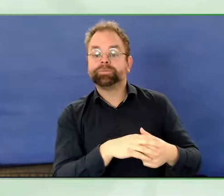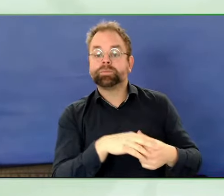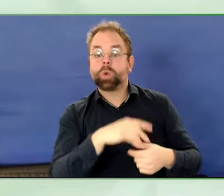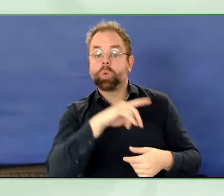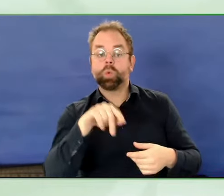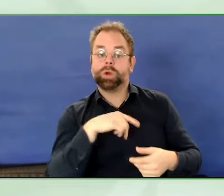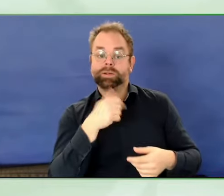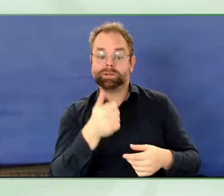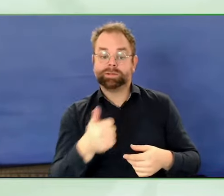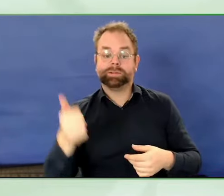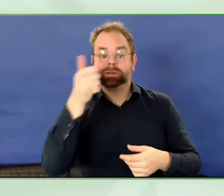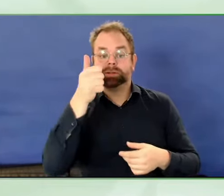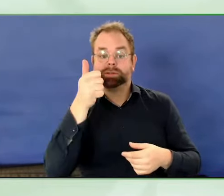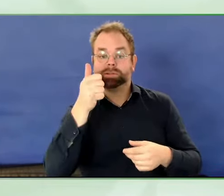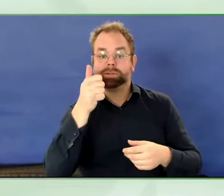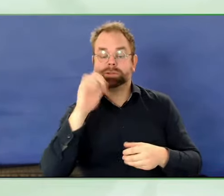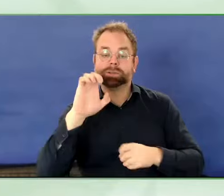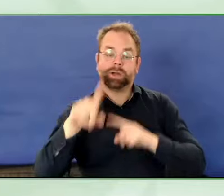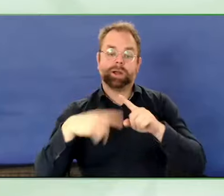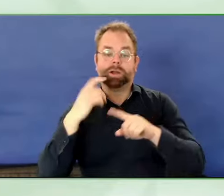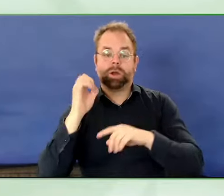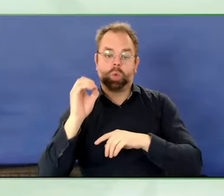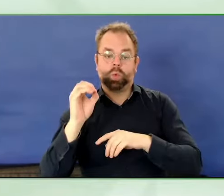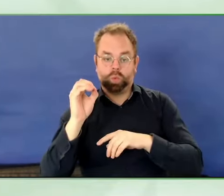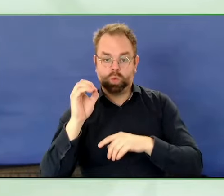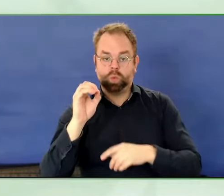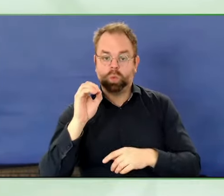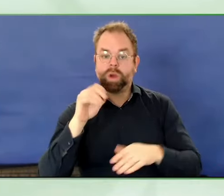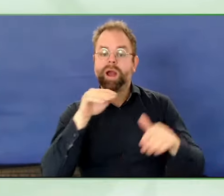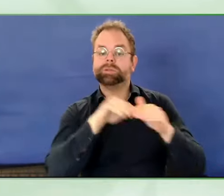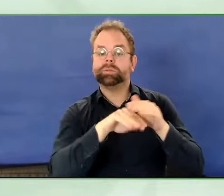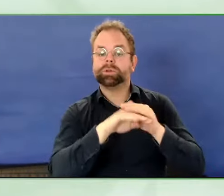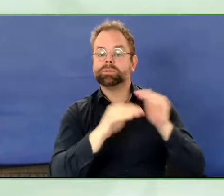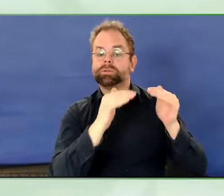Accessibility Standards Canada is a brand-new organisation within Canada, our responsibility